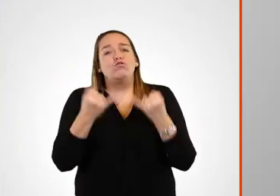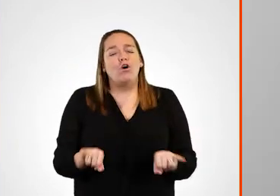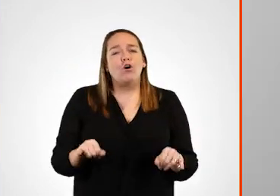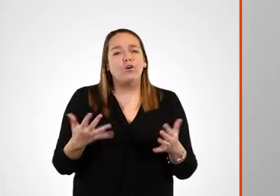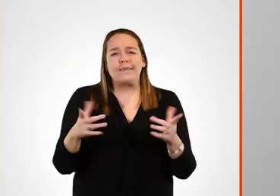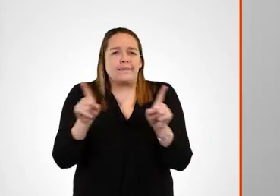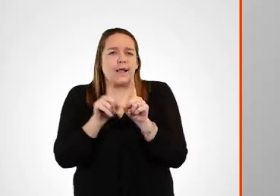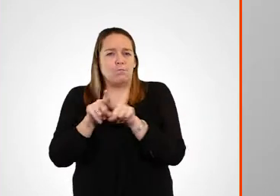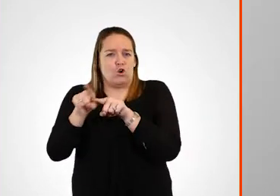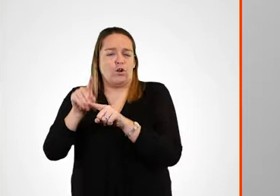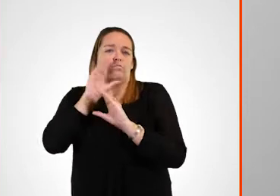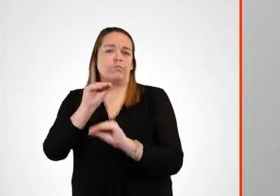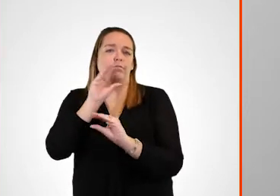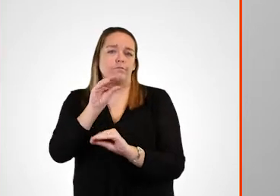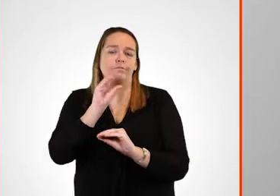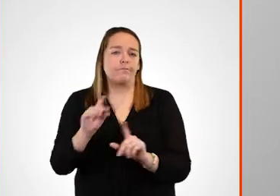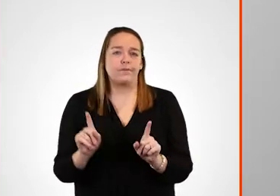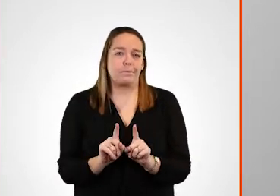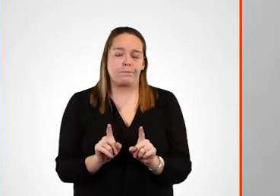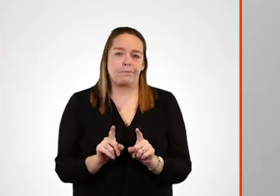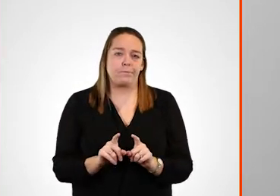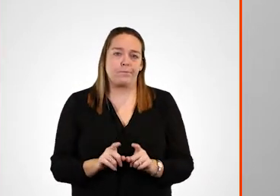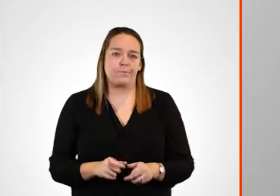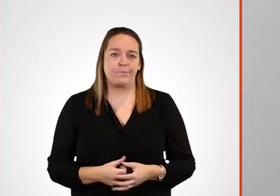It's part of the process of acquiring consistent speech sound.